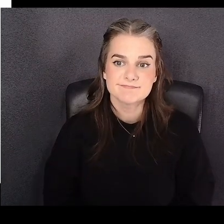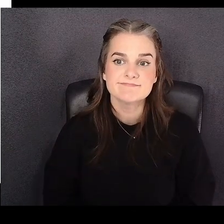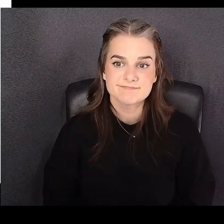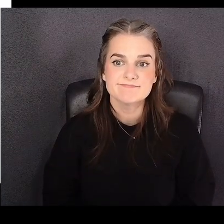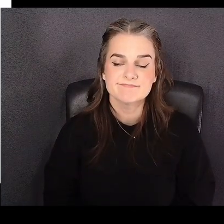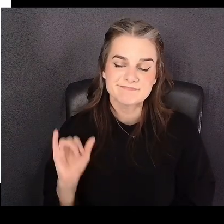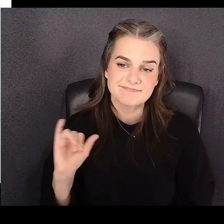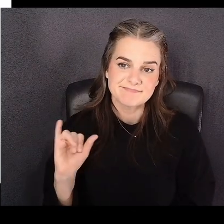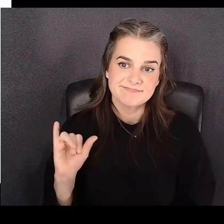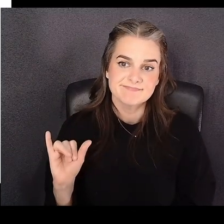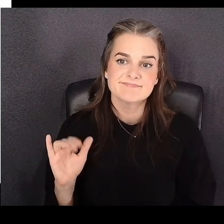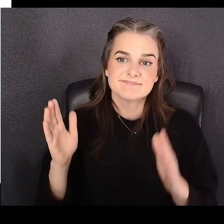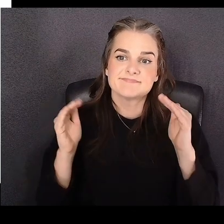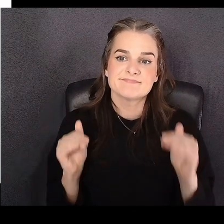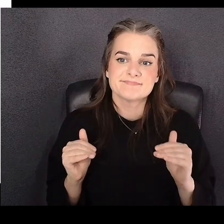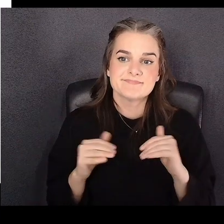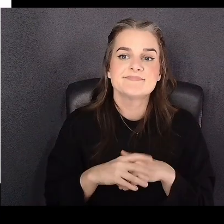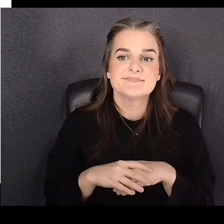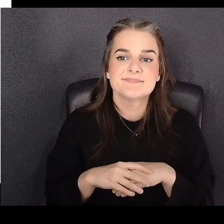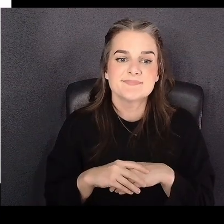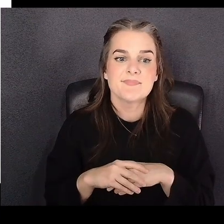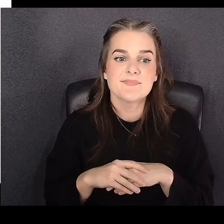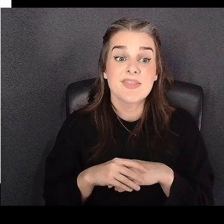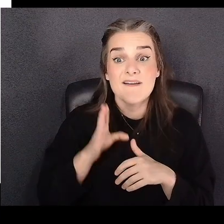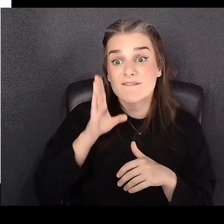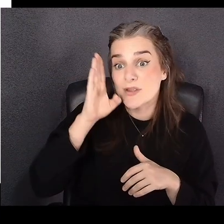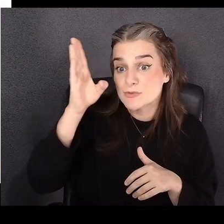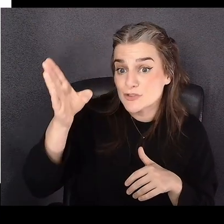Some future things that I always tend to look forward to